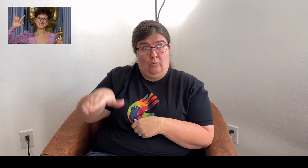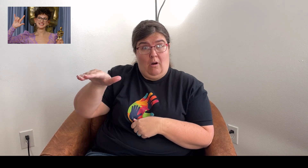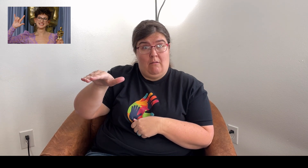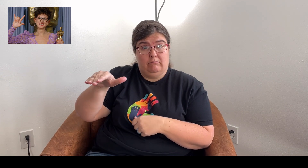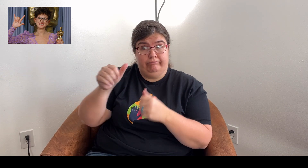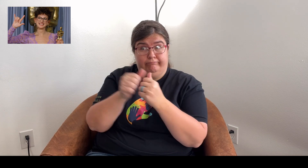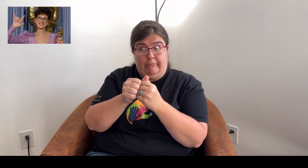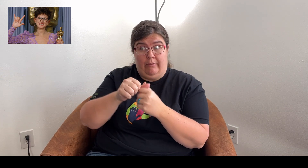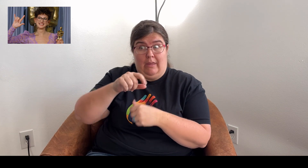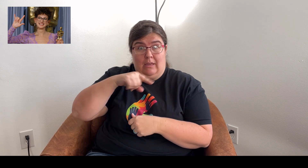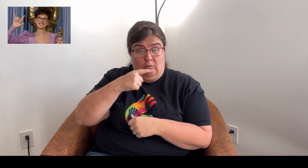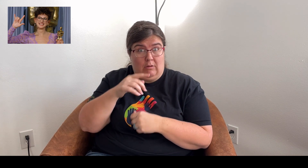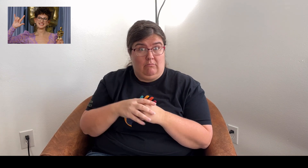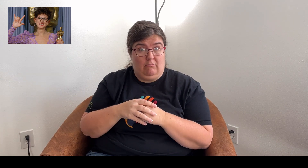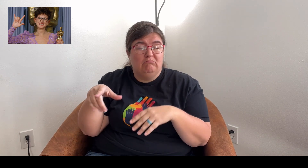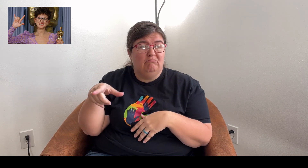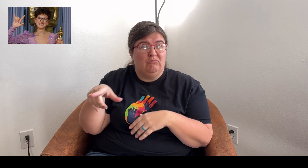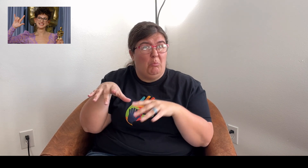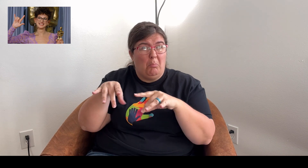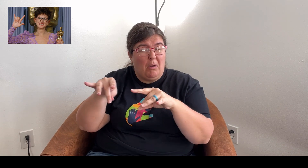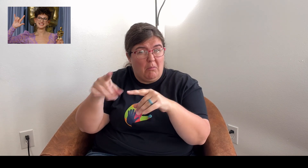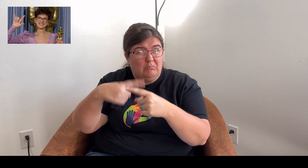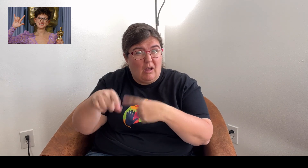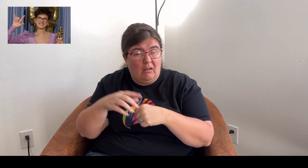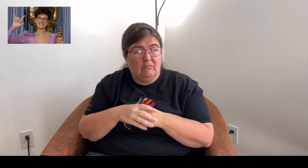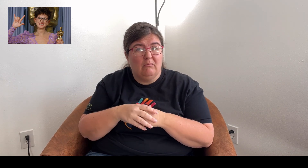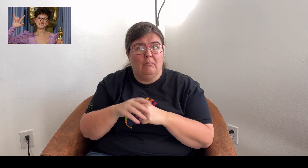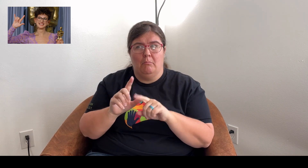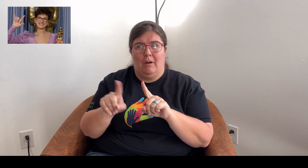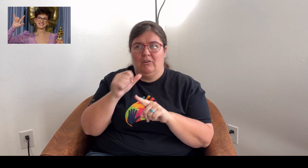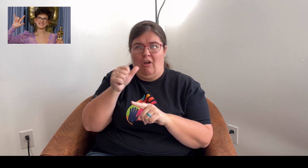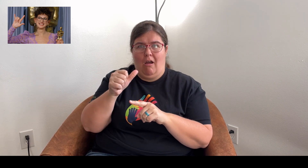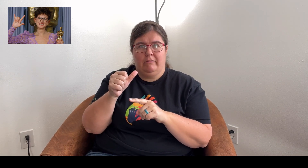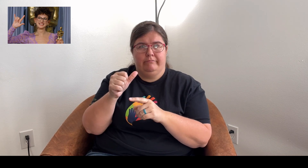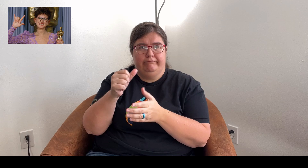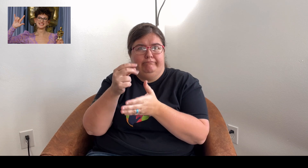Now, she had grown up with hearing, she had picked up sign language,